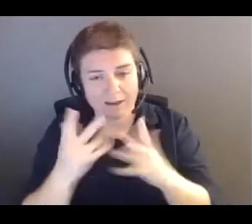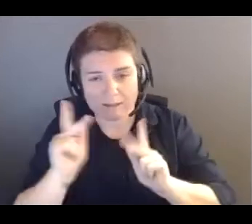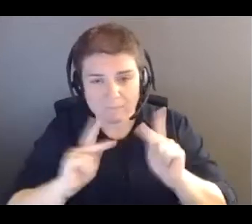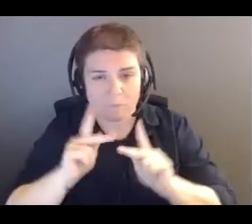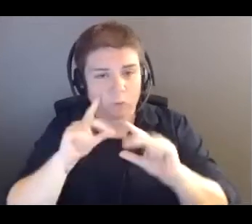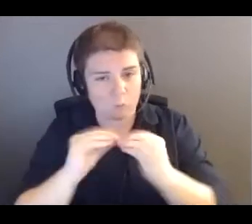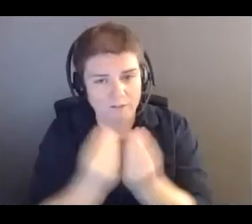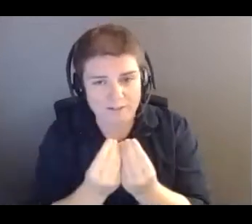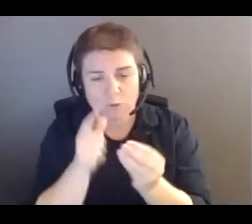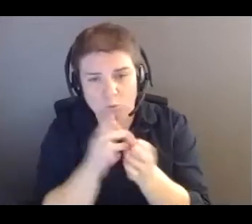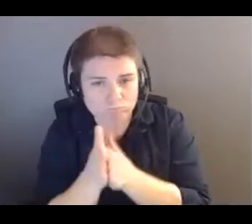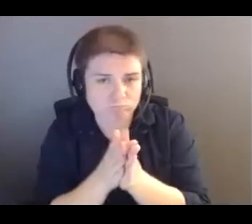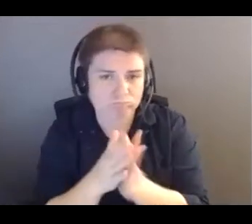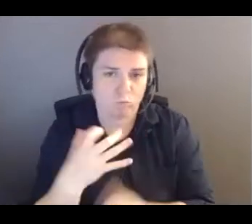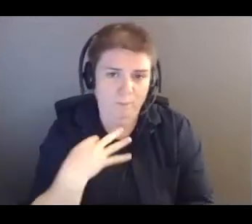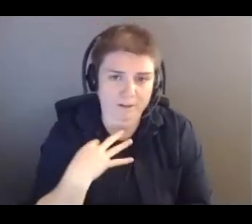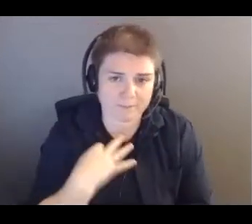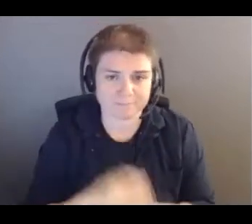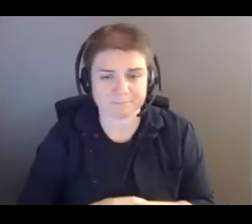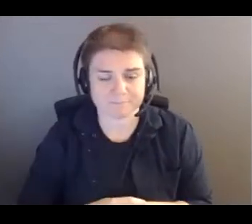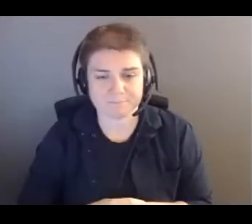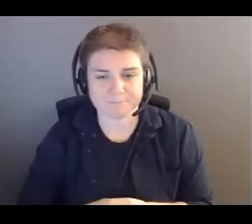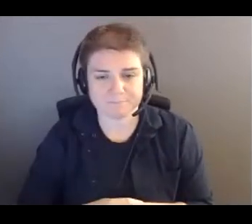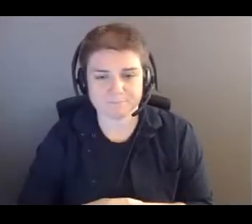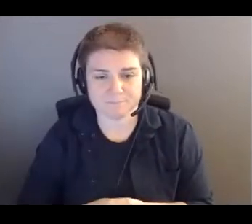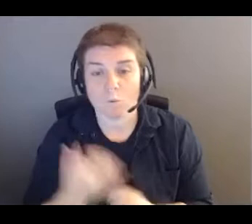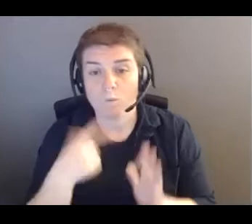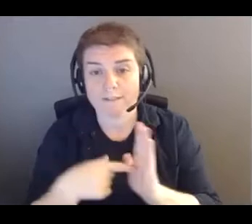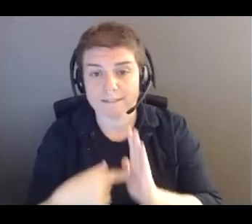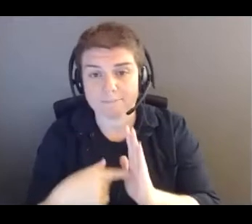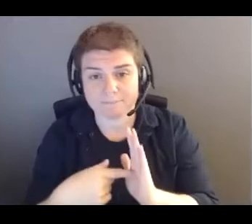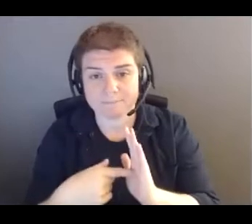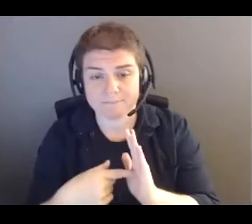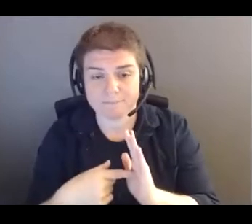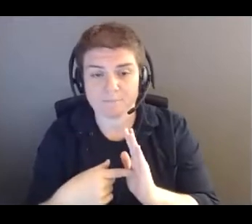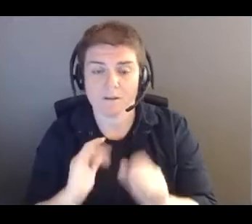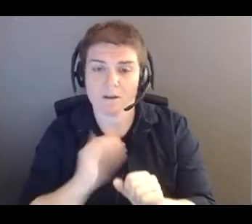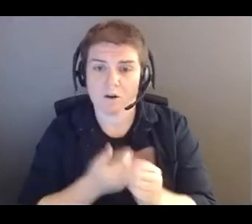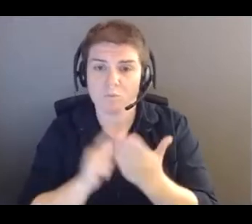who are interested in applying. An example of this is that our programs are written in